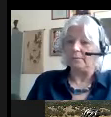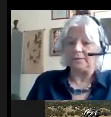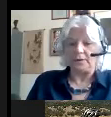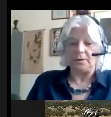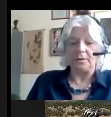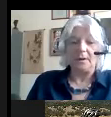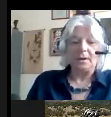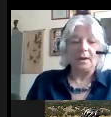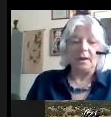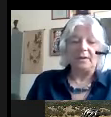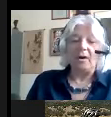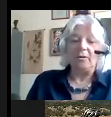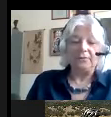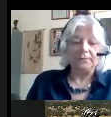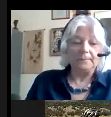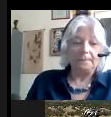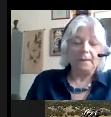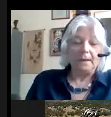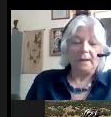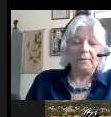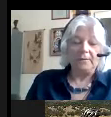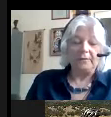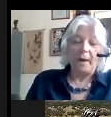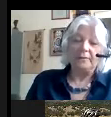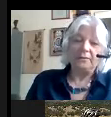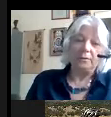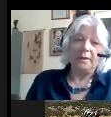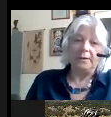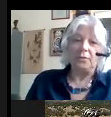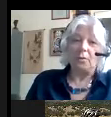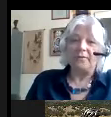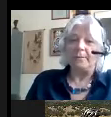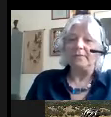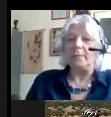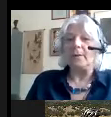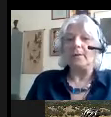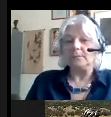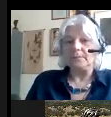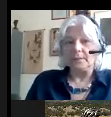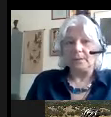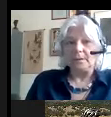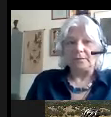particular evolved. And these policies really kind of tore families apart.